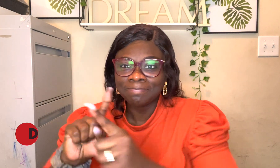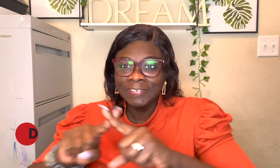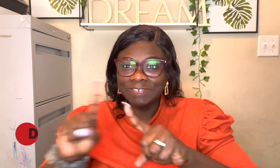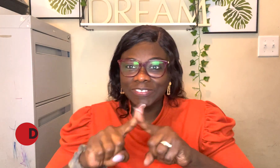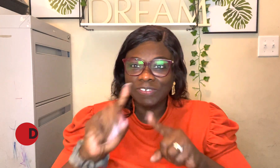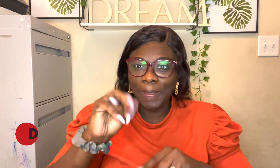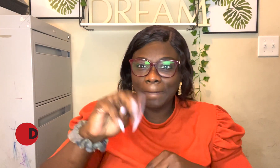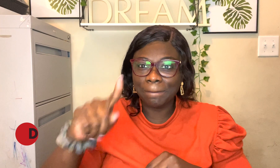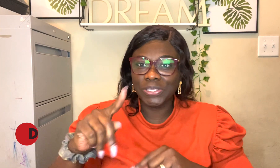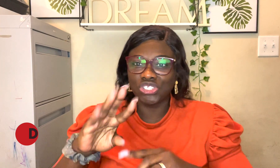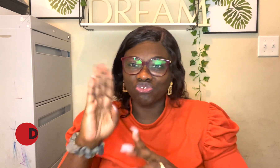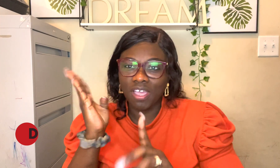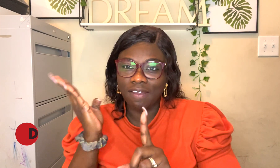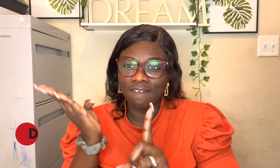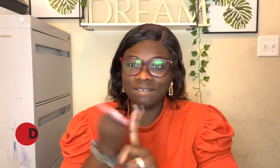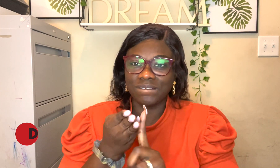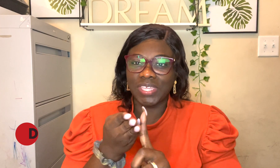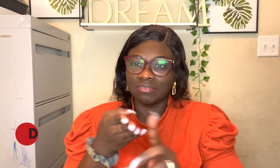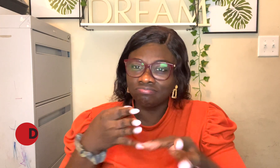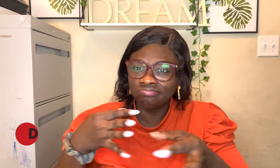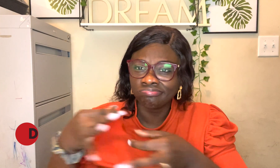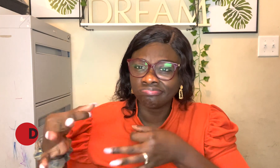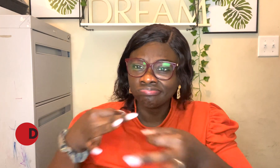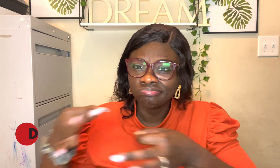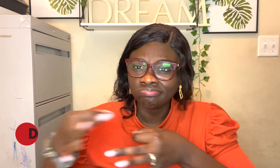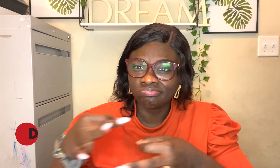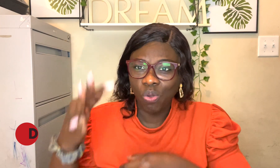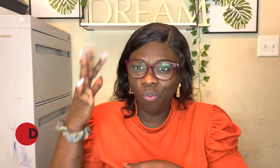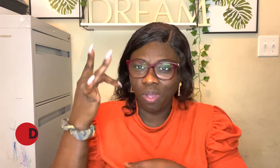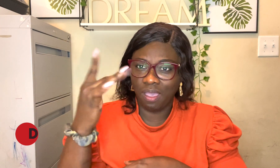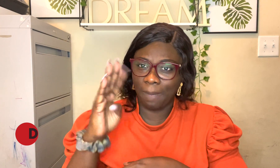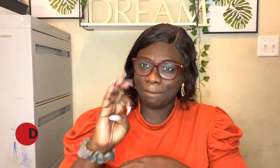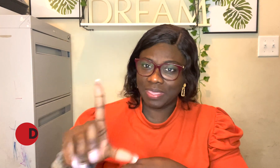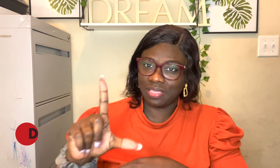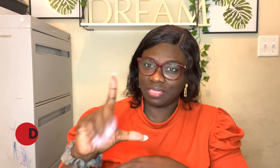multiple MP’s that Bill C-22 is important to those